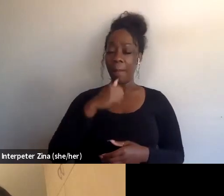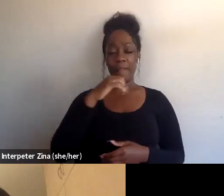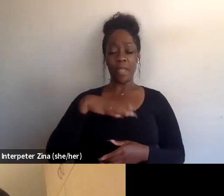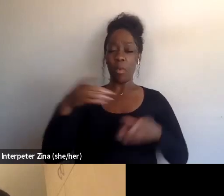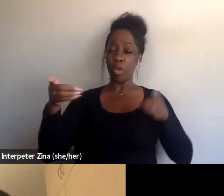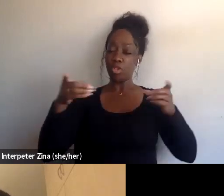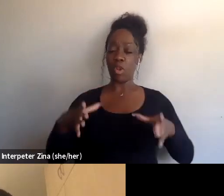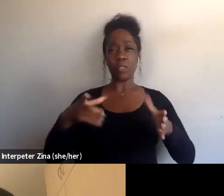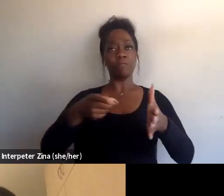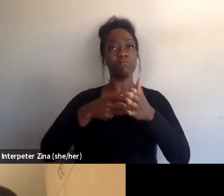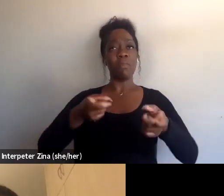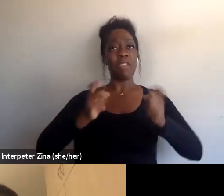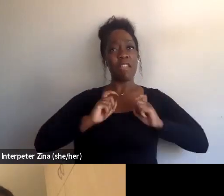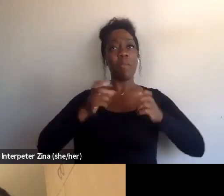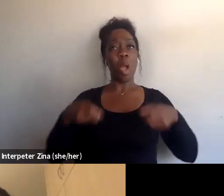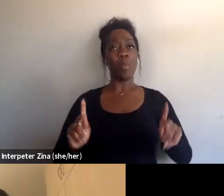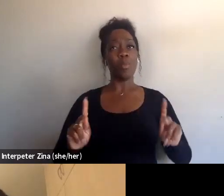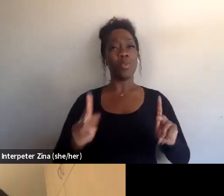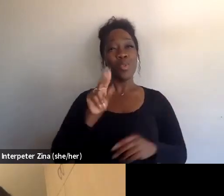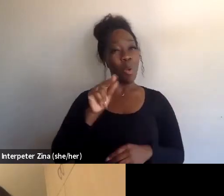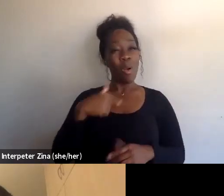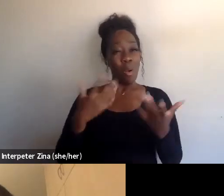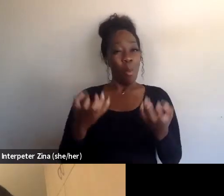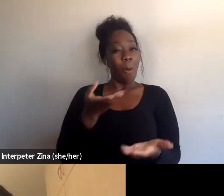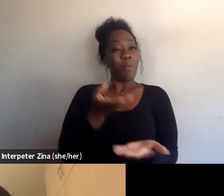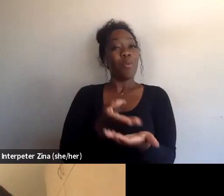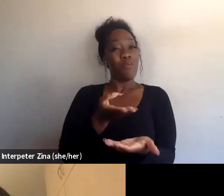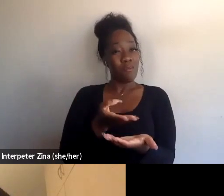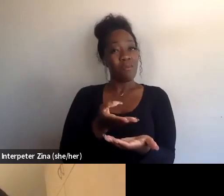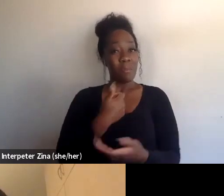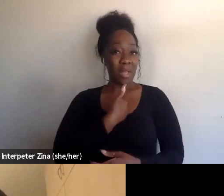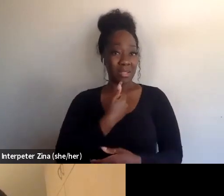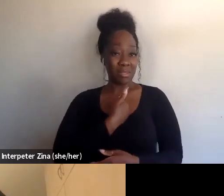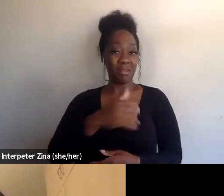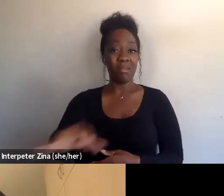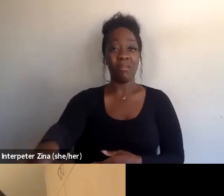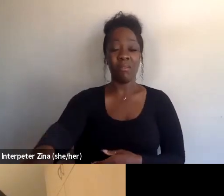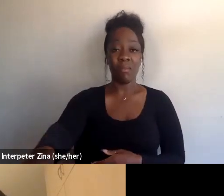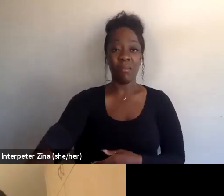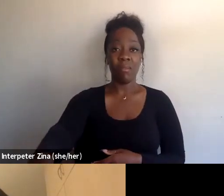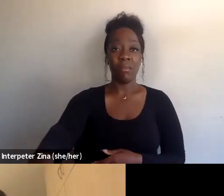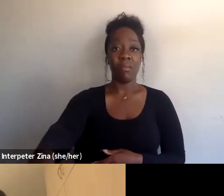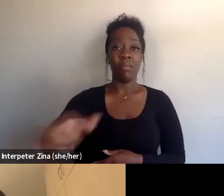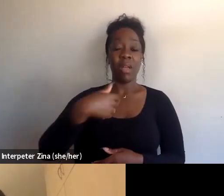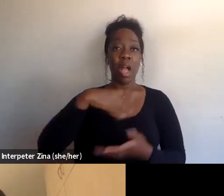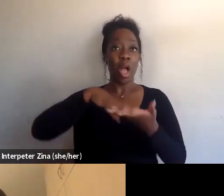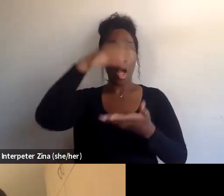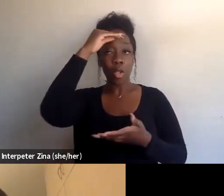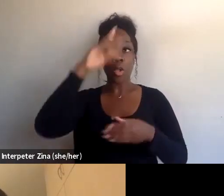I really wanted to prove myself as soon as I discovered the talent I wanted to keep on learning and improving.